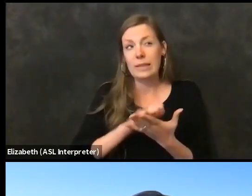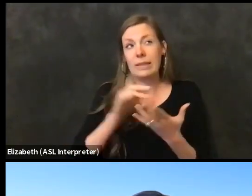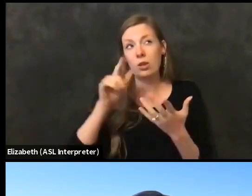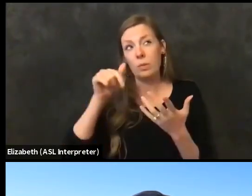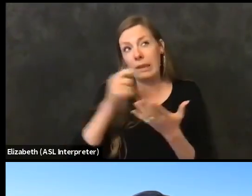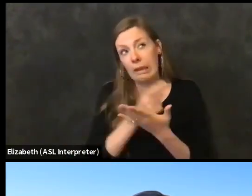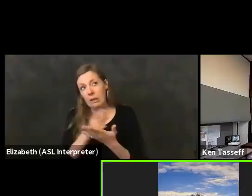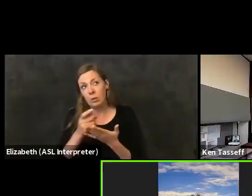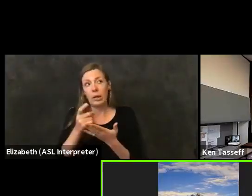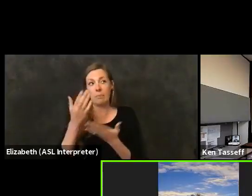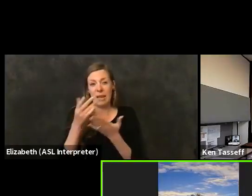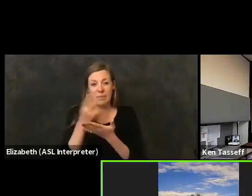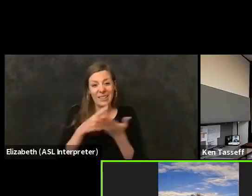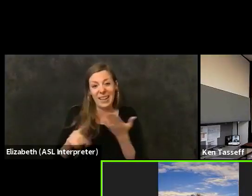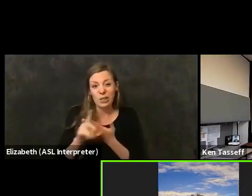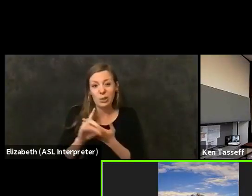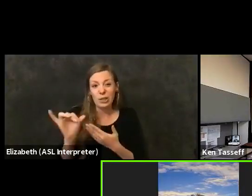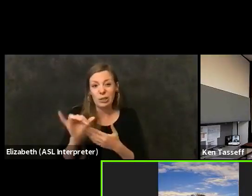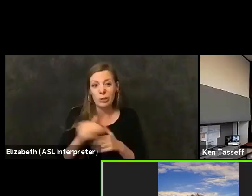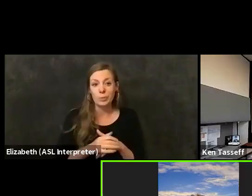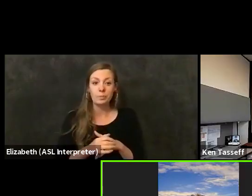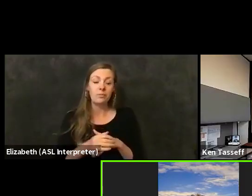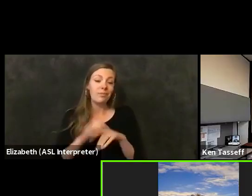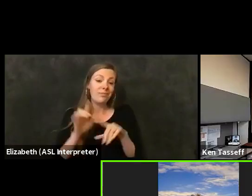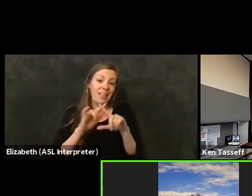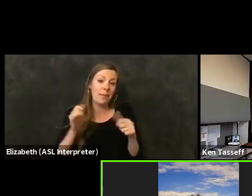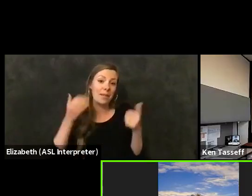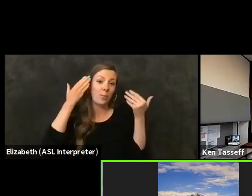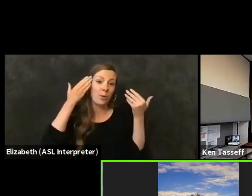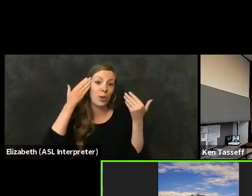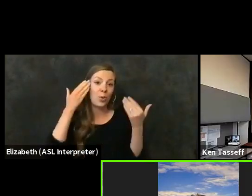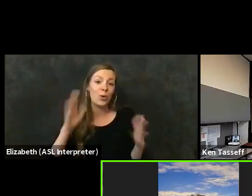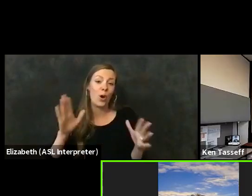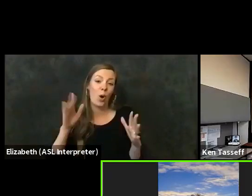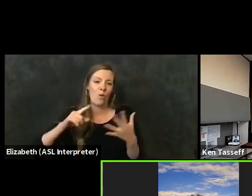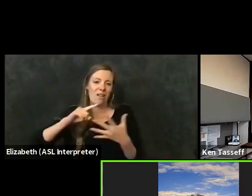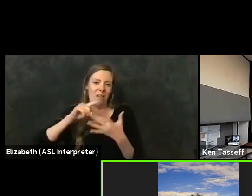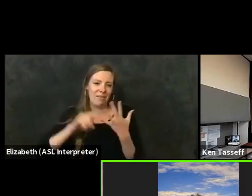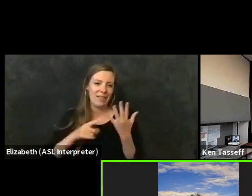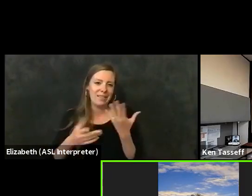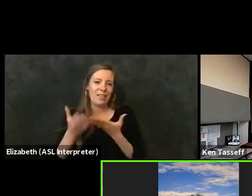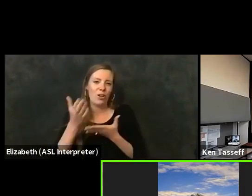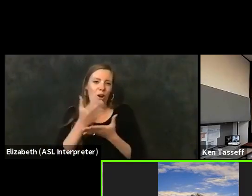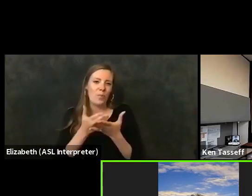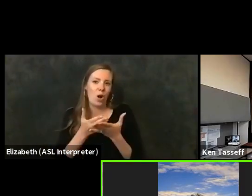But at the same time, who knows? Those are all part of non certain discussions.